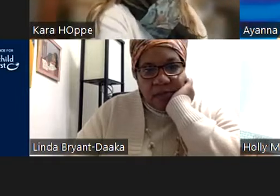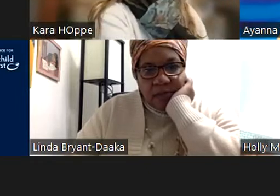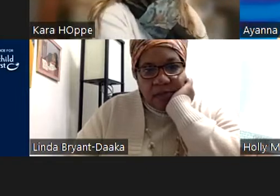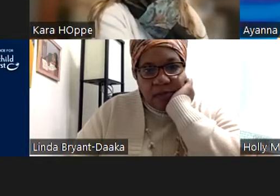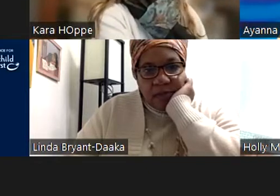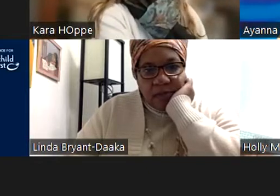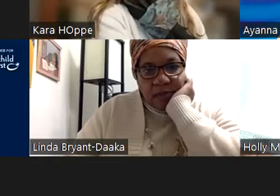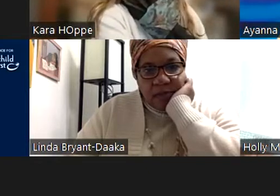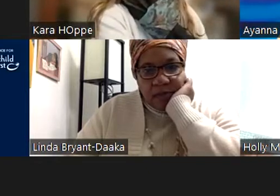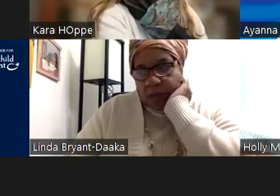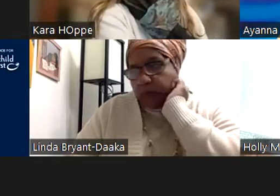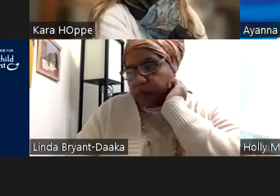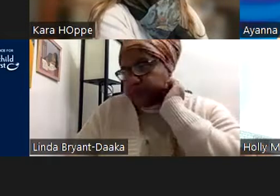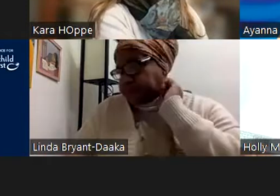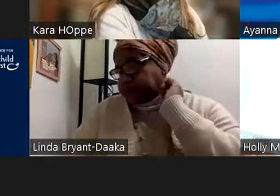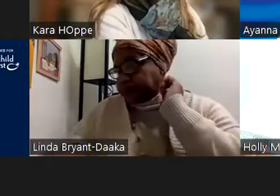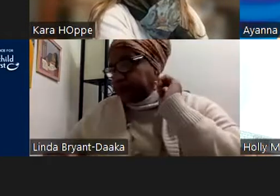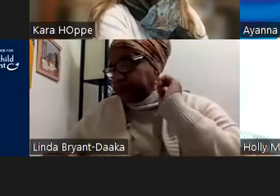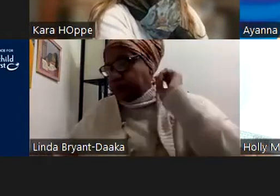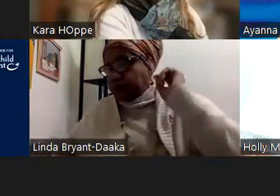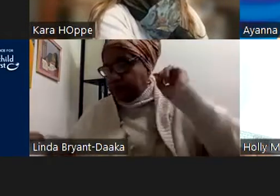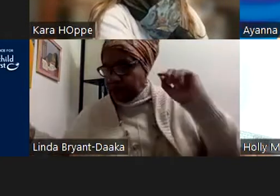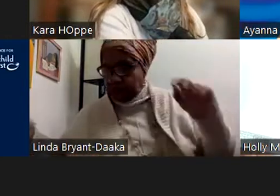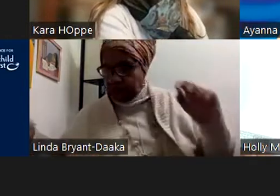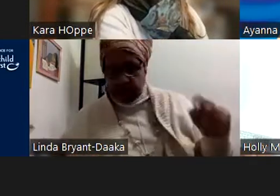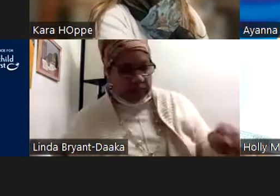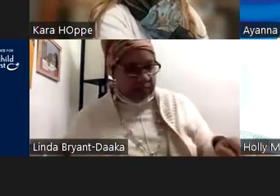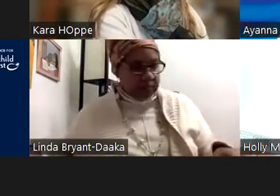with low-income clients beginning early in pregnancy with a first